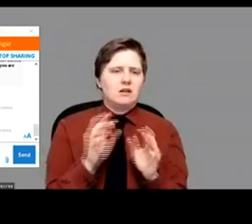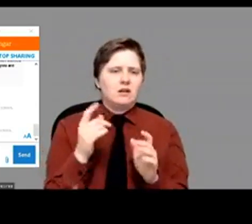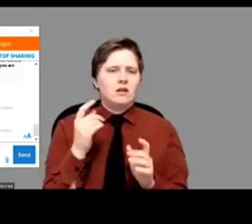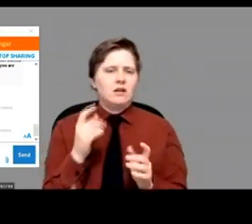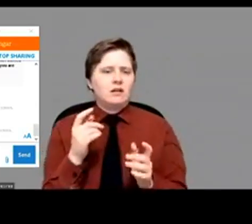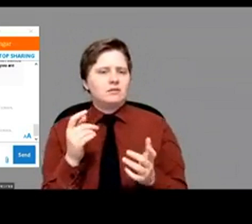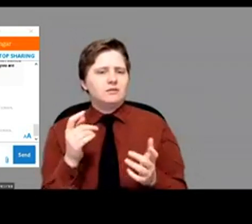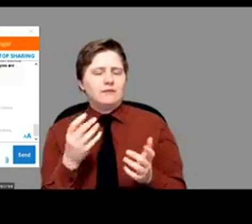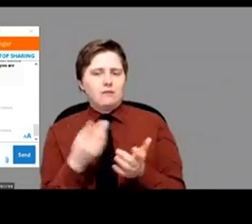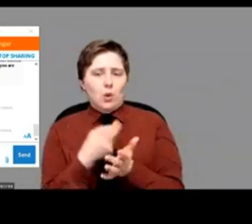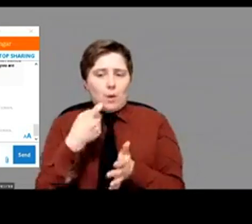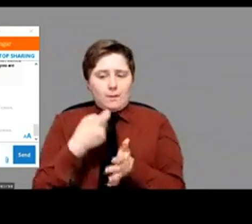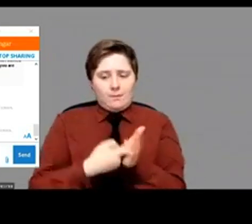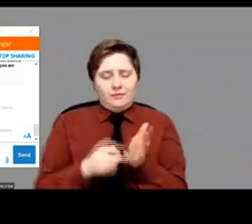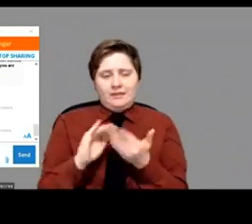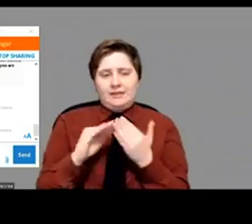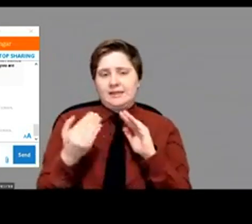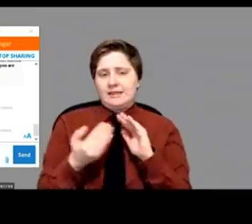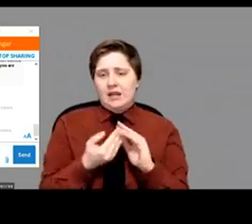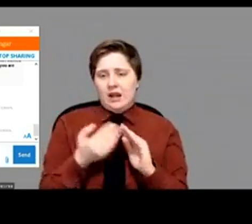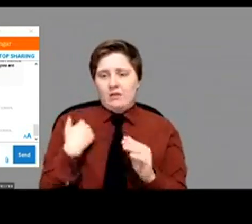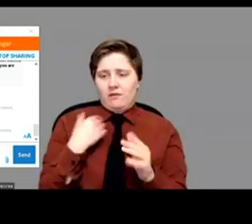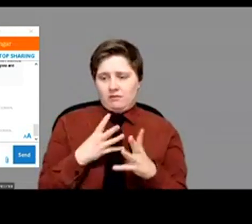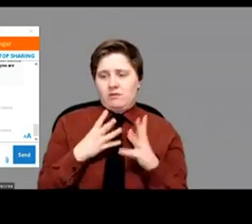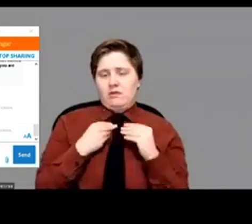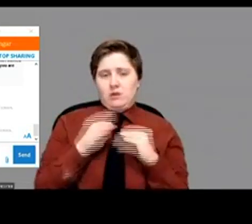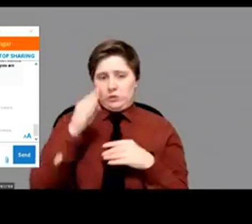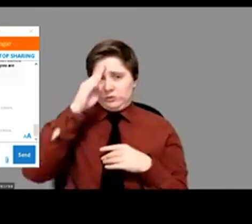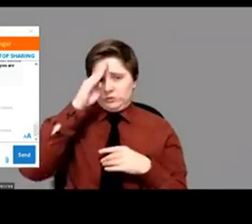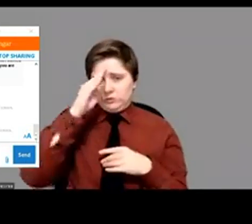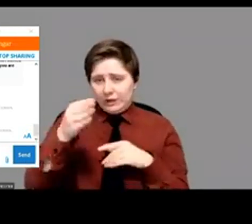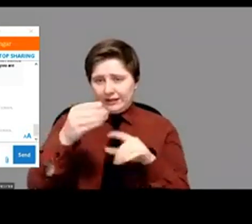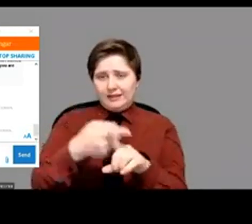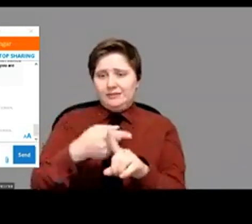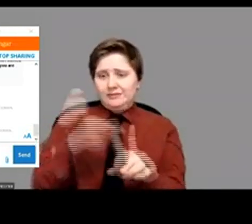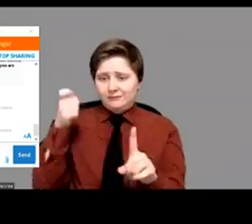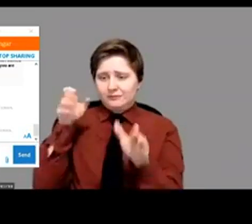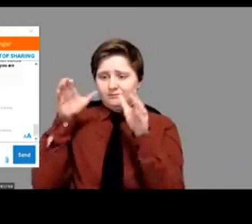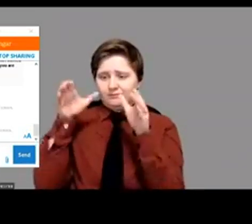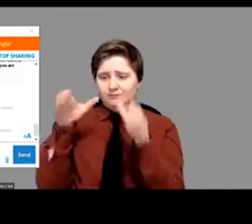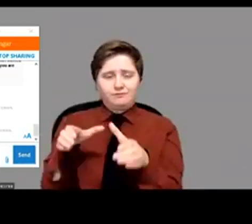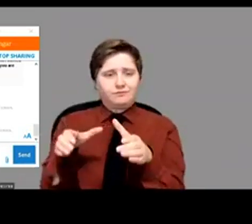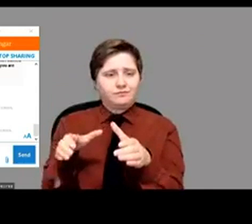Expense that the city has in curd that is directly due to COVID-19 response